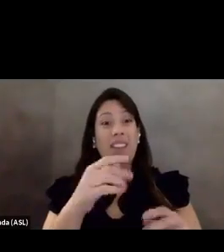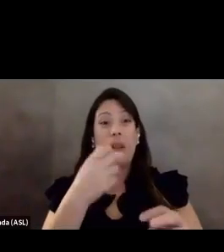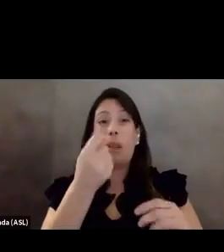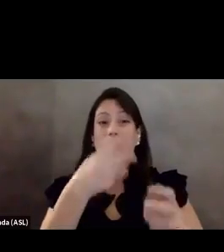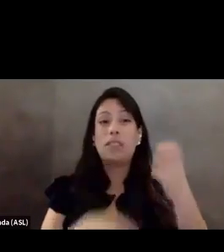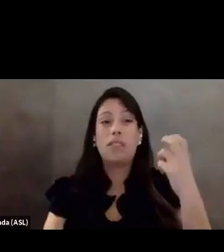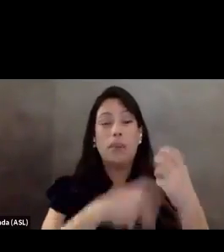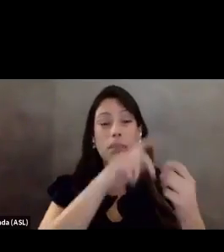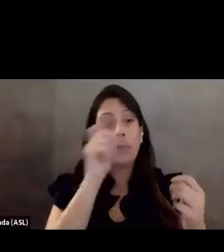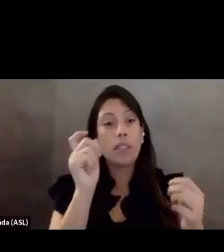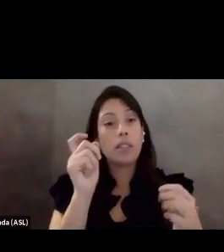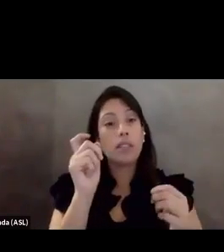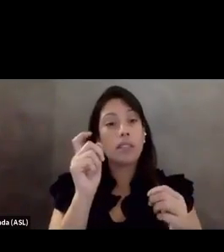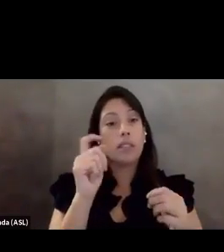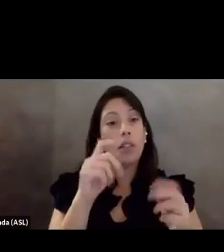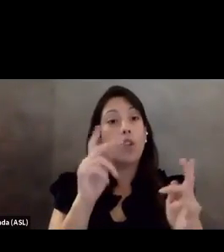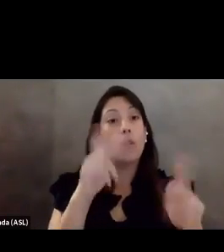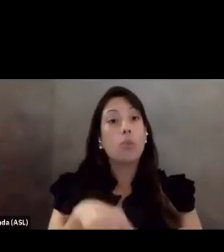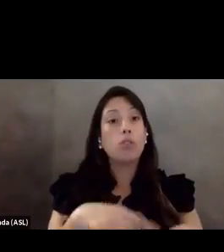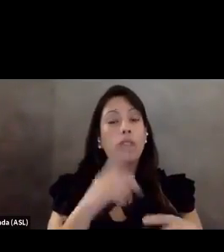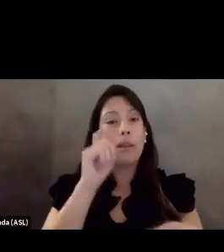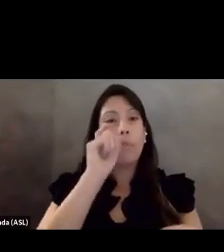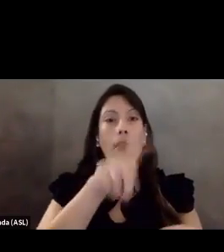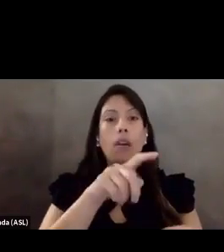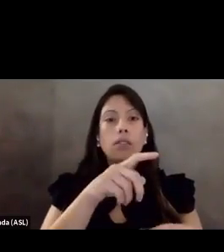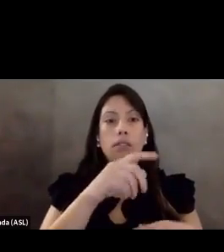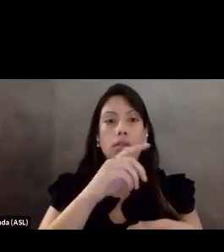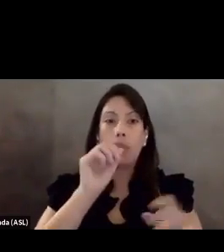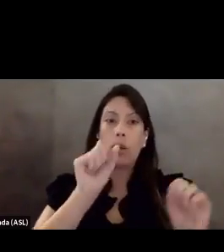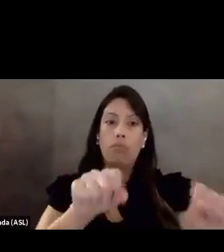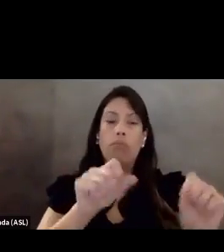to want to tell us everybody they've been in contact with.